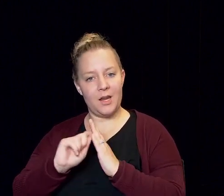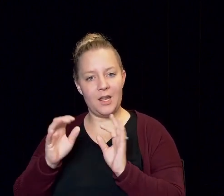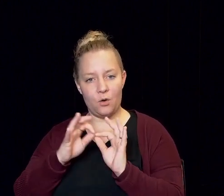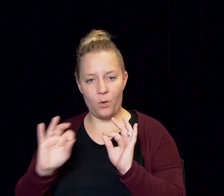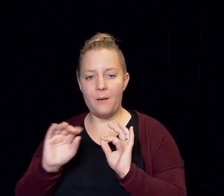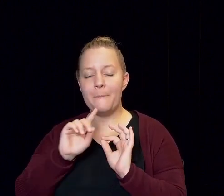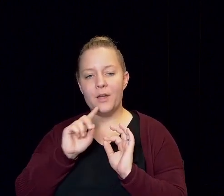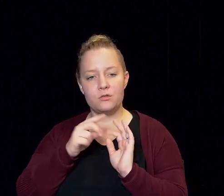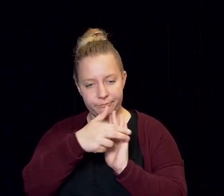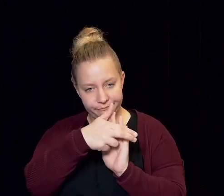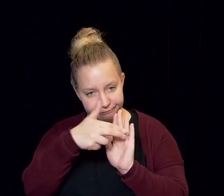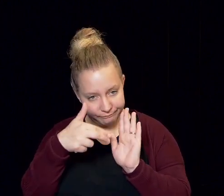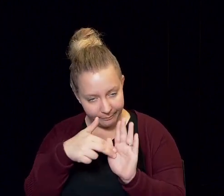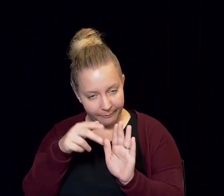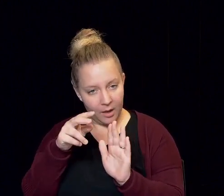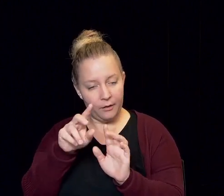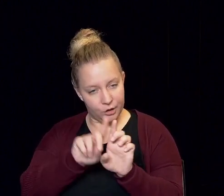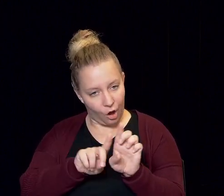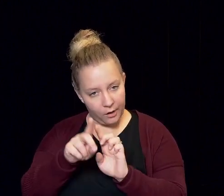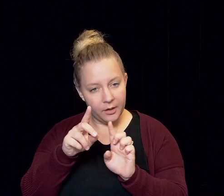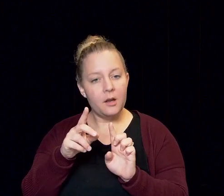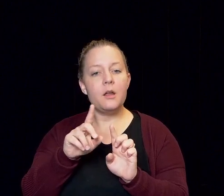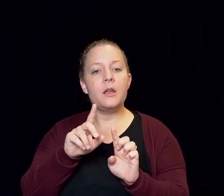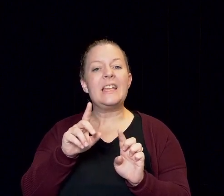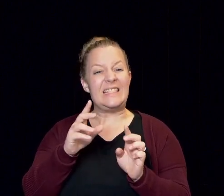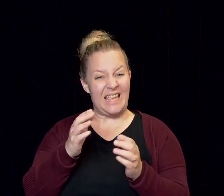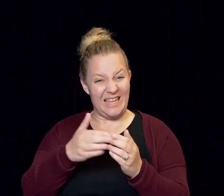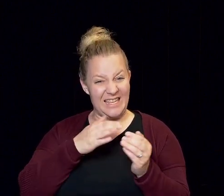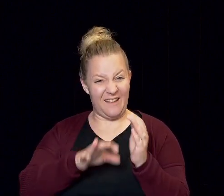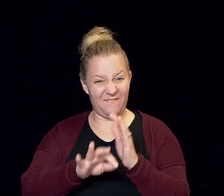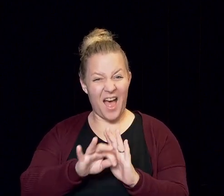it's easier for you to find because often I have students forget how to write their equations and